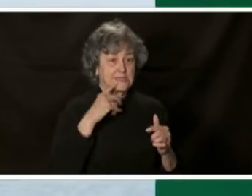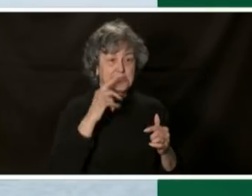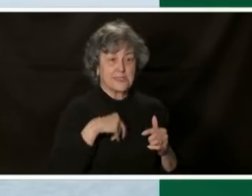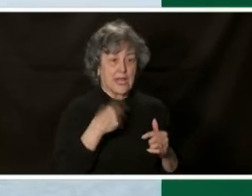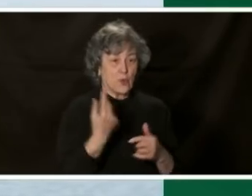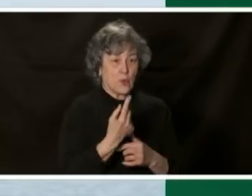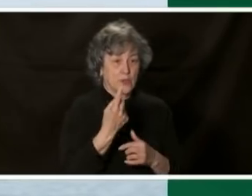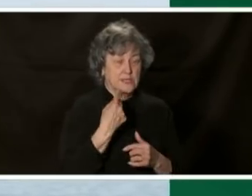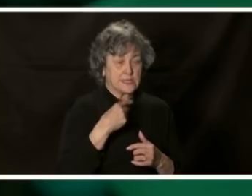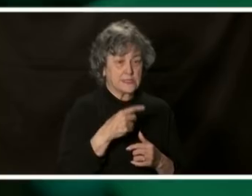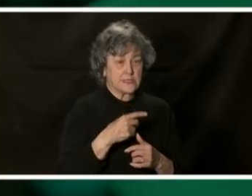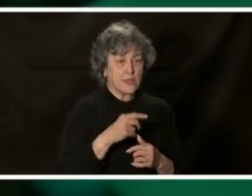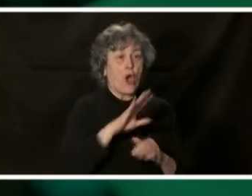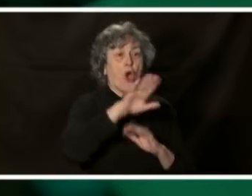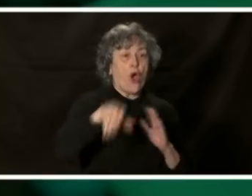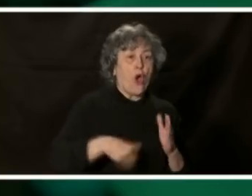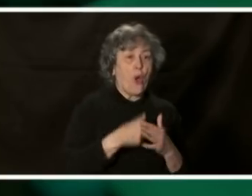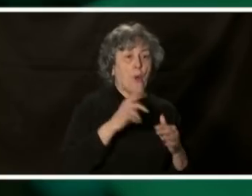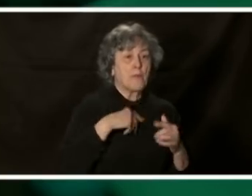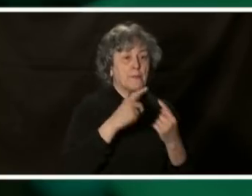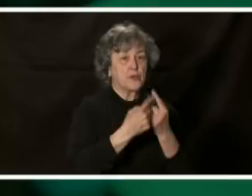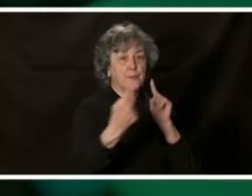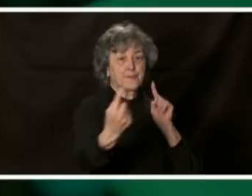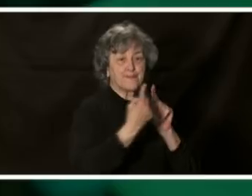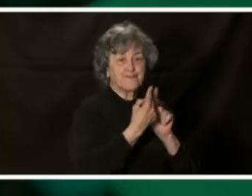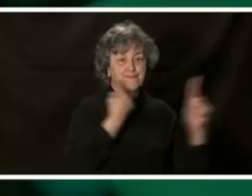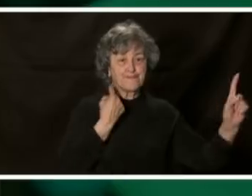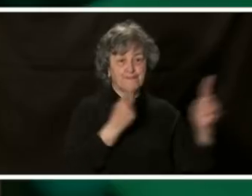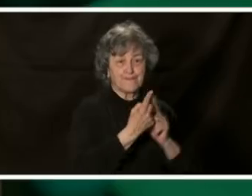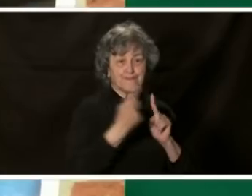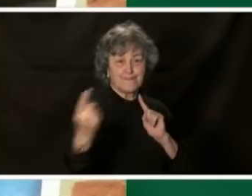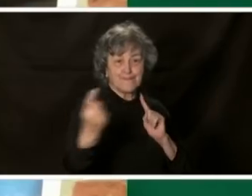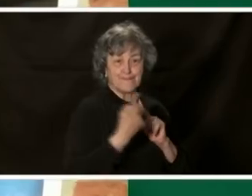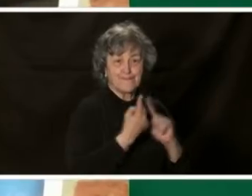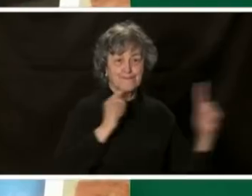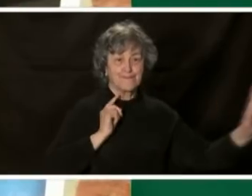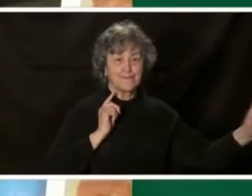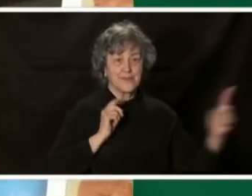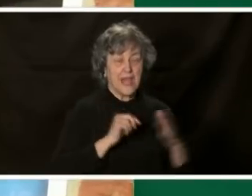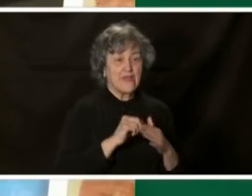WE MAY ALL BE PHYSICALLY DISTANT, BUT WE ARE TOGETHER AS THE UAB COMMUNITY IN SPIRIT,